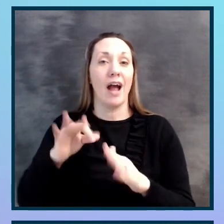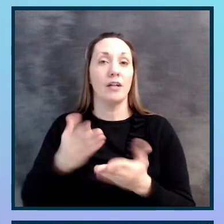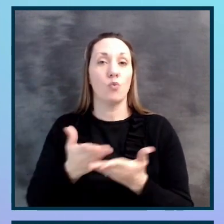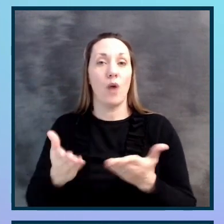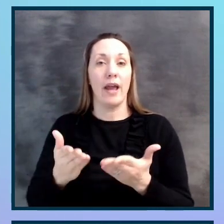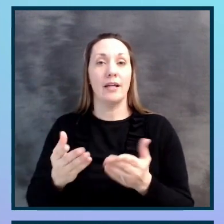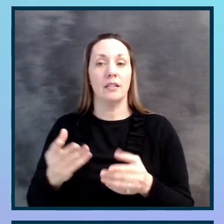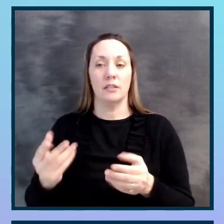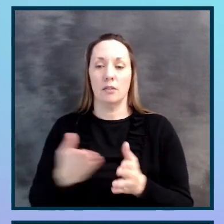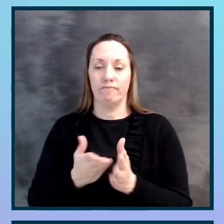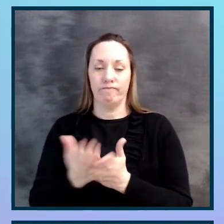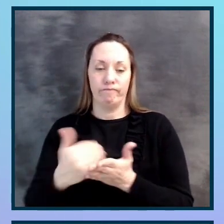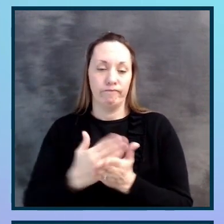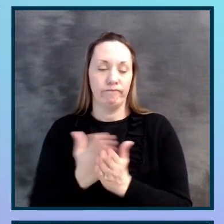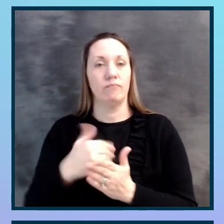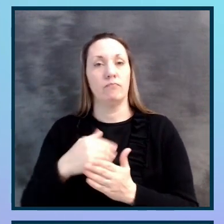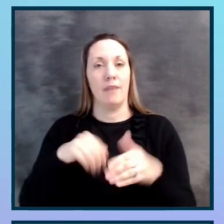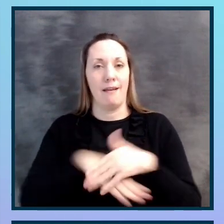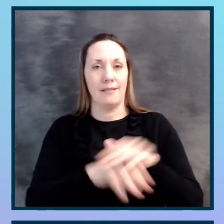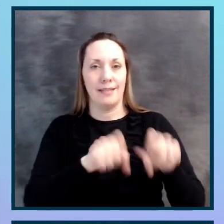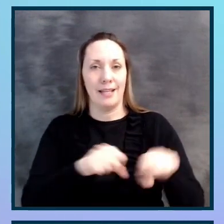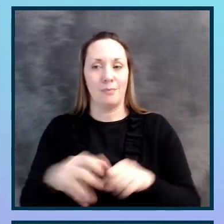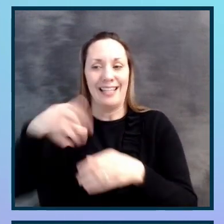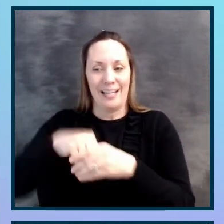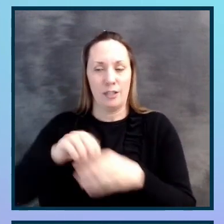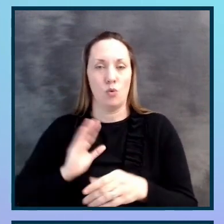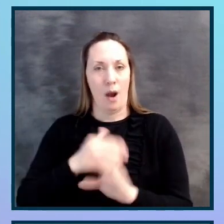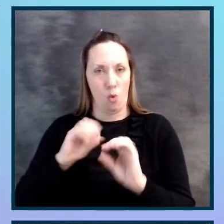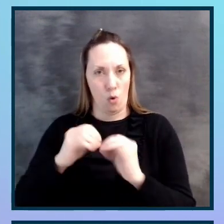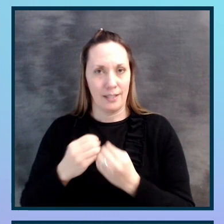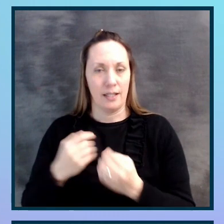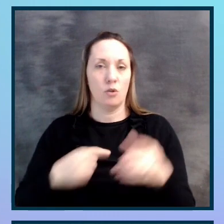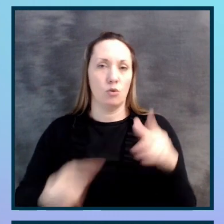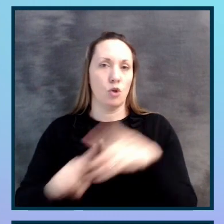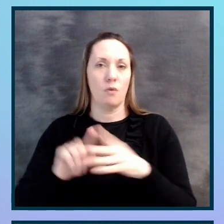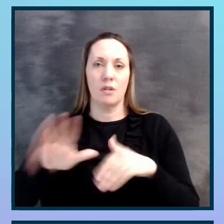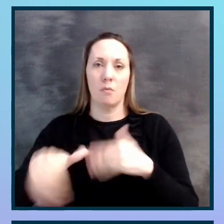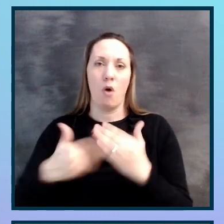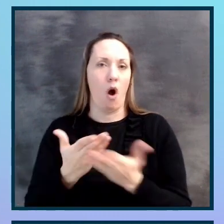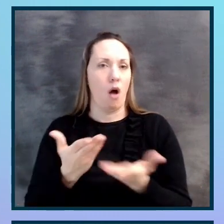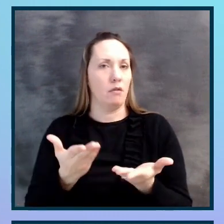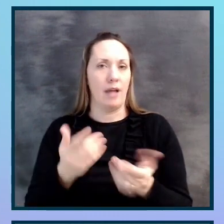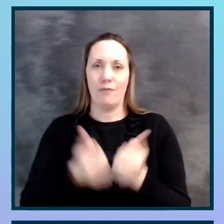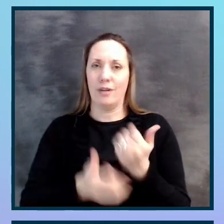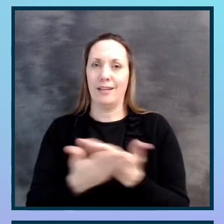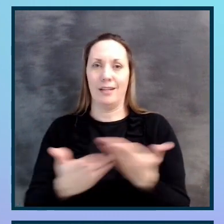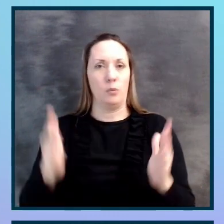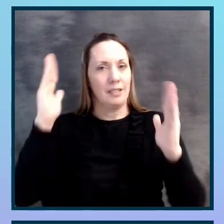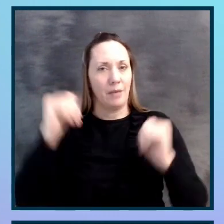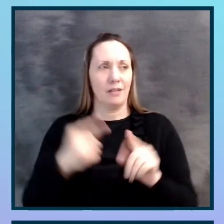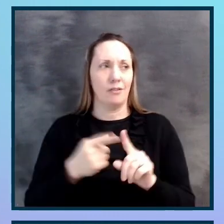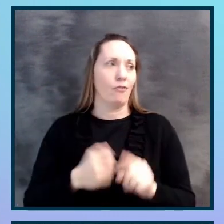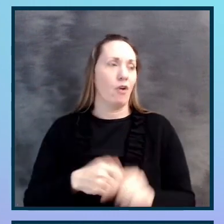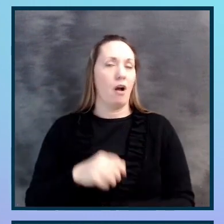into the rest of the organization so that it shows up in all the places you would expect it to, everything from incident reporting,